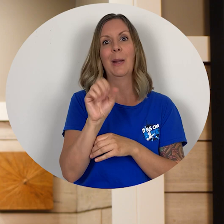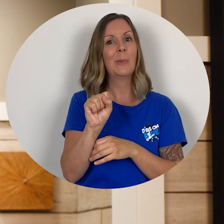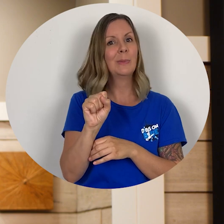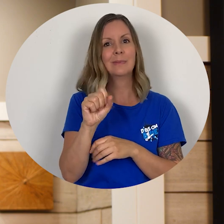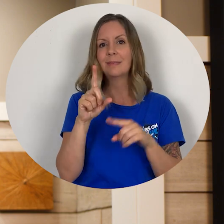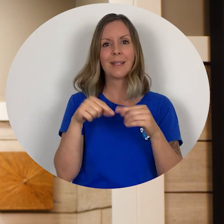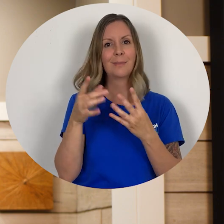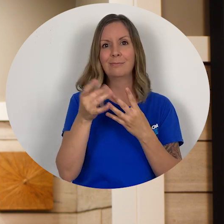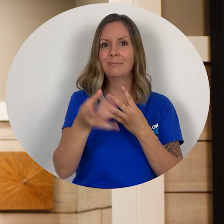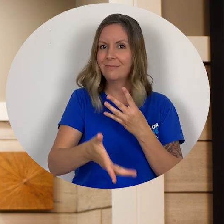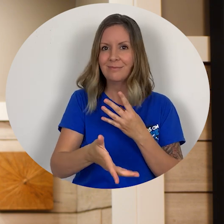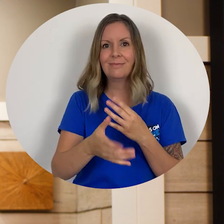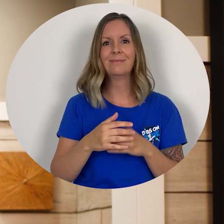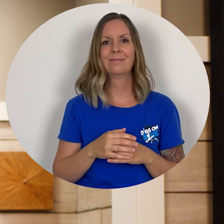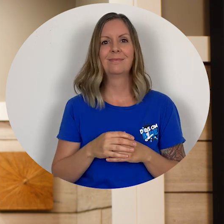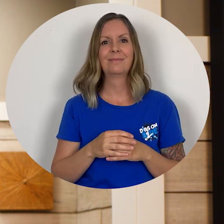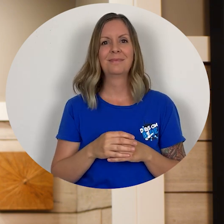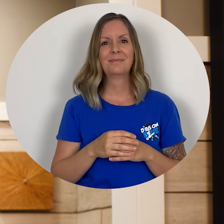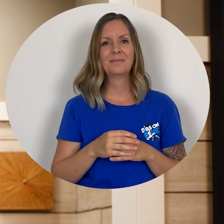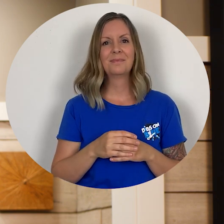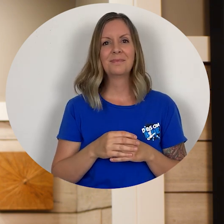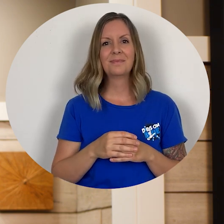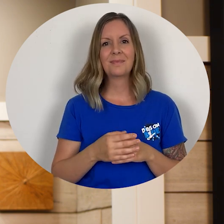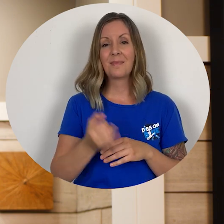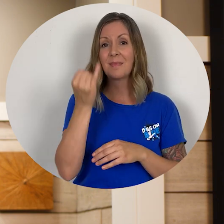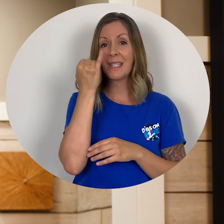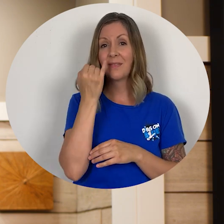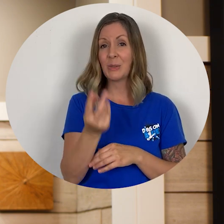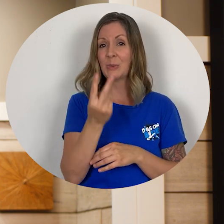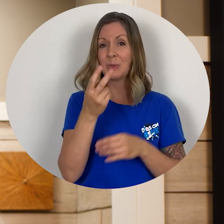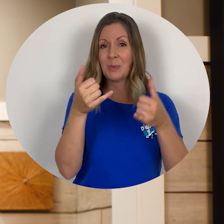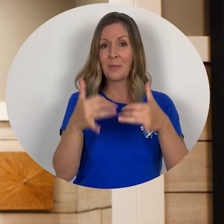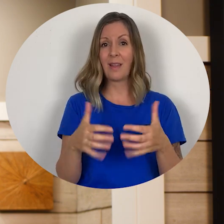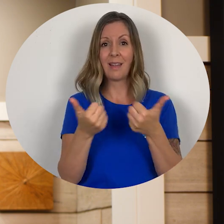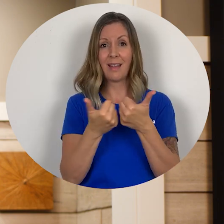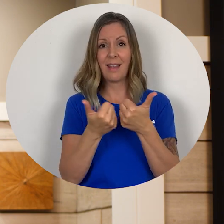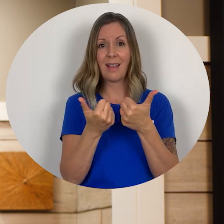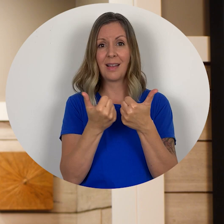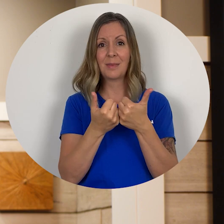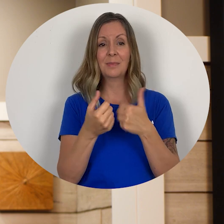which is the Thanos card that cannot be played. I should also mention that if you have just